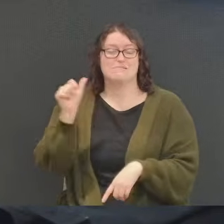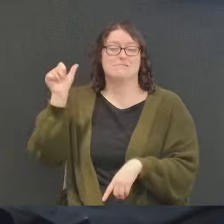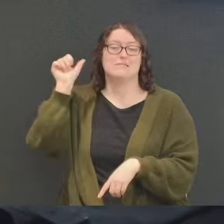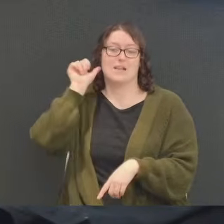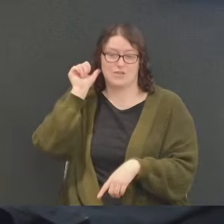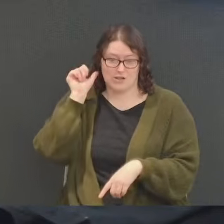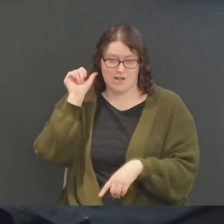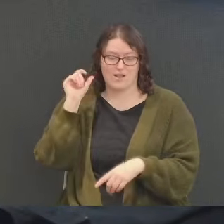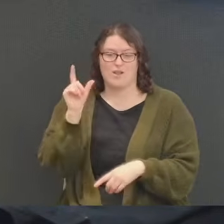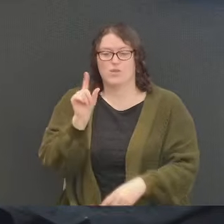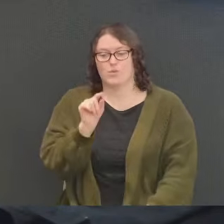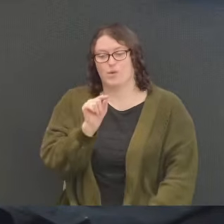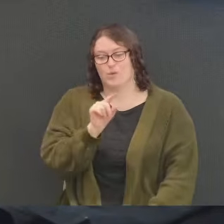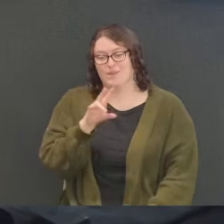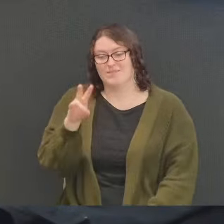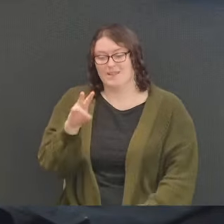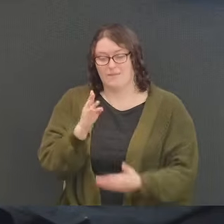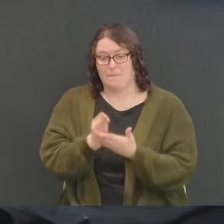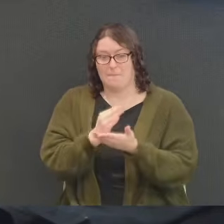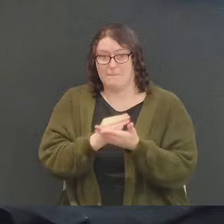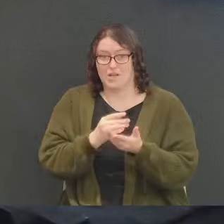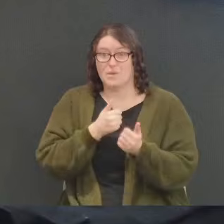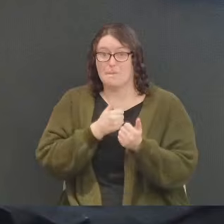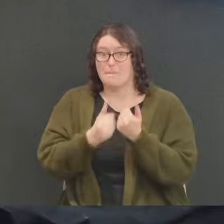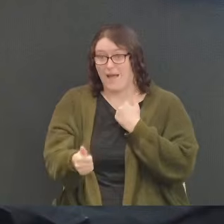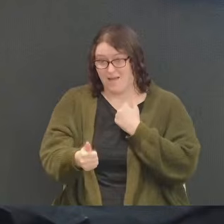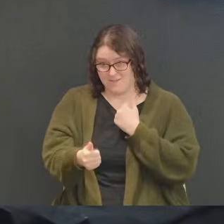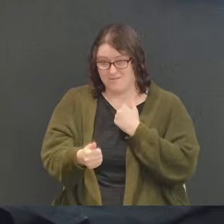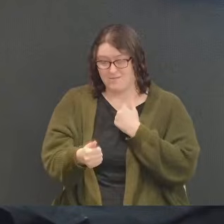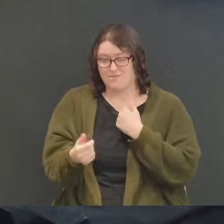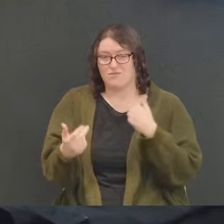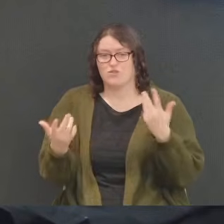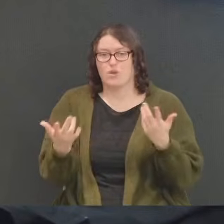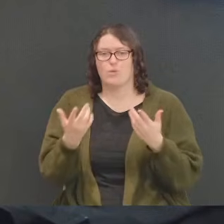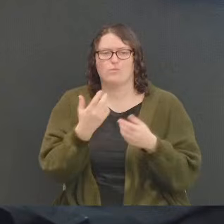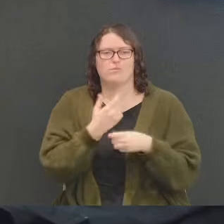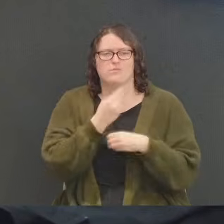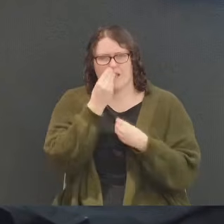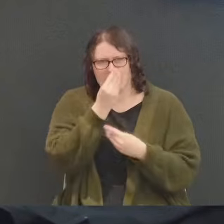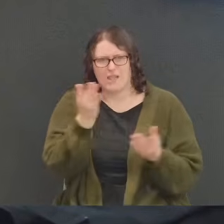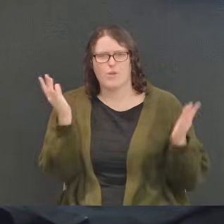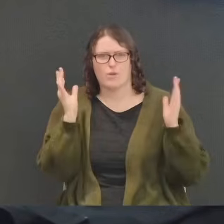our 2027 budget. Uh, so just wanted to make sure that folks were aware of that. And solid